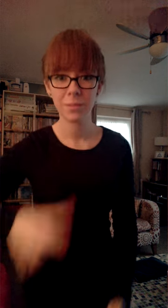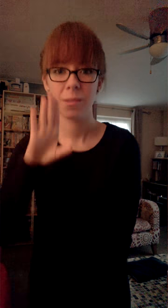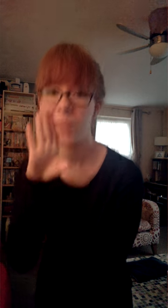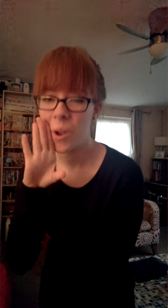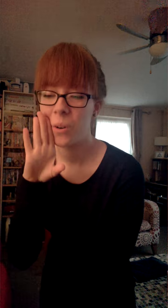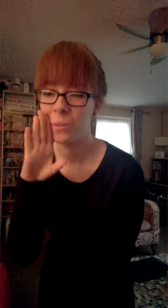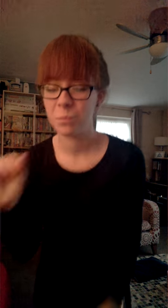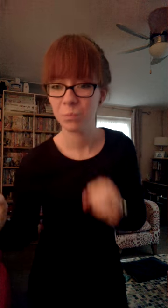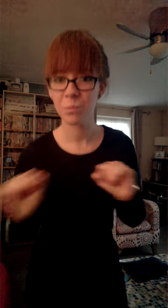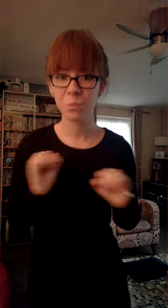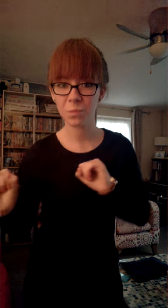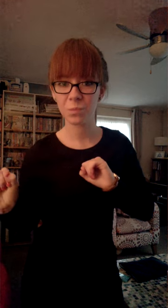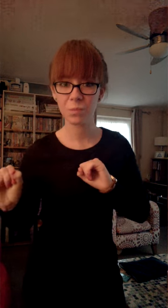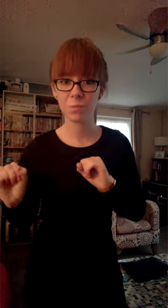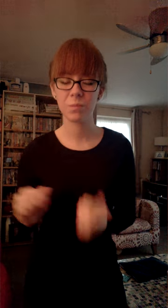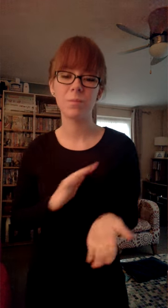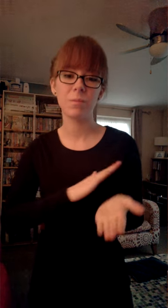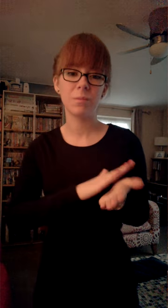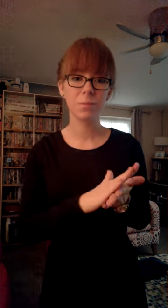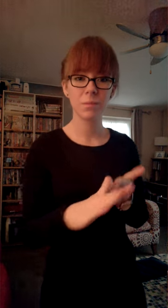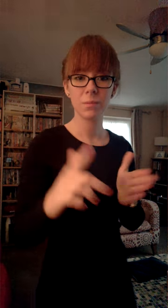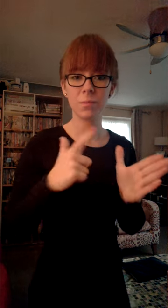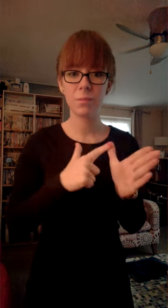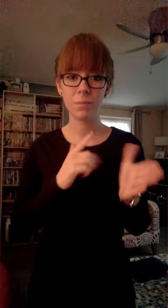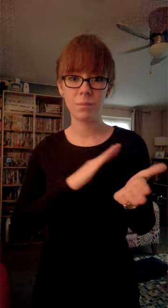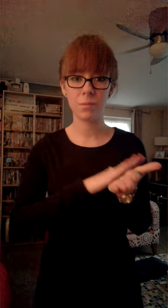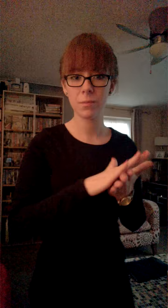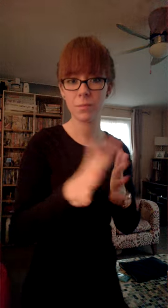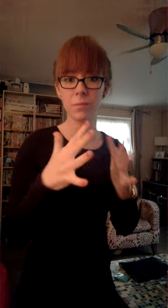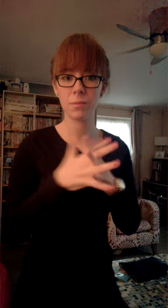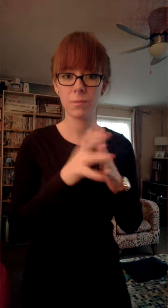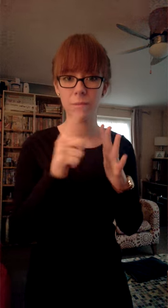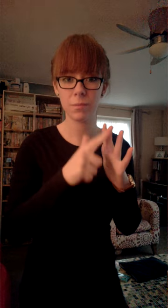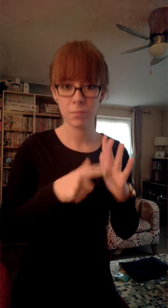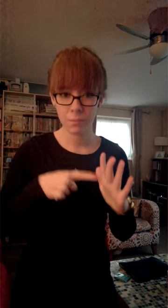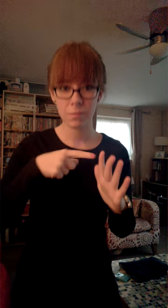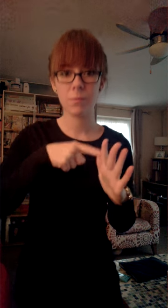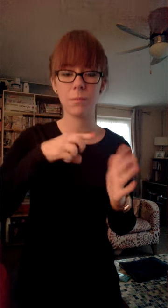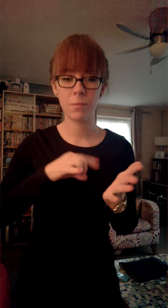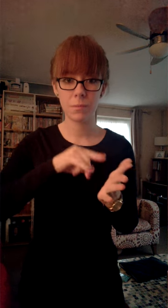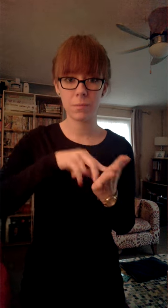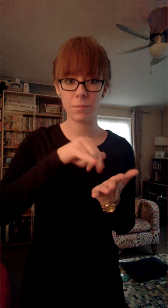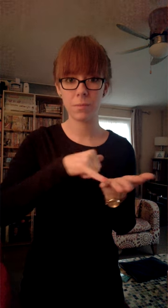Julio, Get the stretch! Ride to Harlem, Hollywood, Jackson, Mississippi